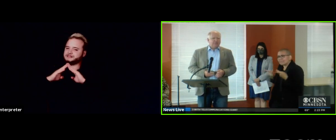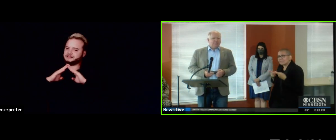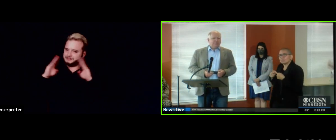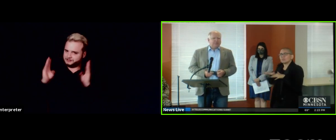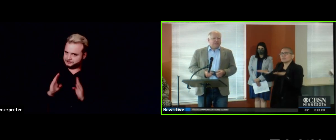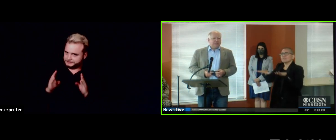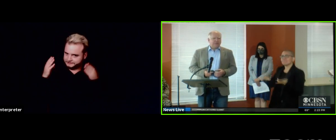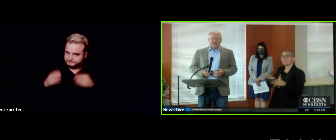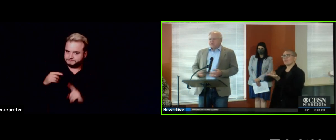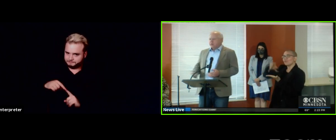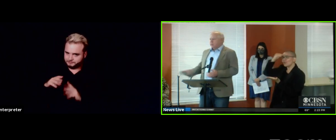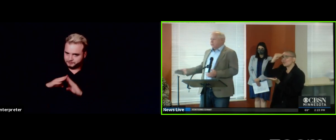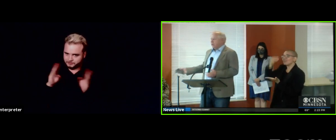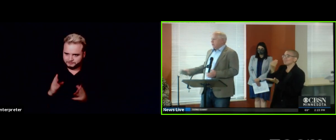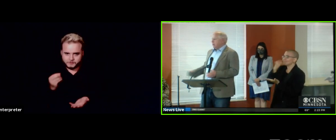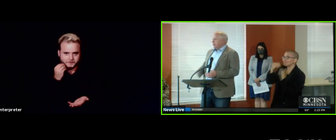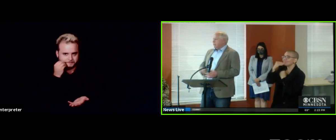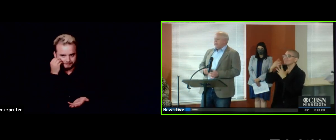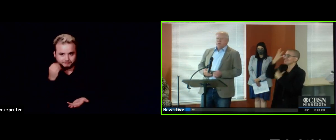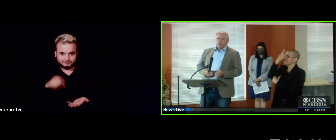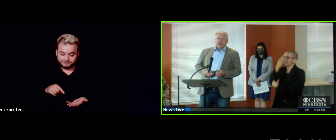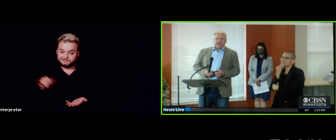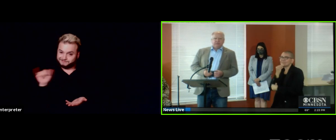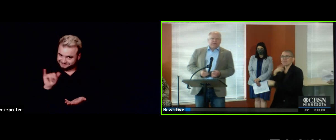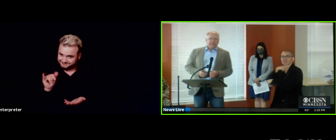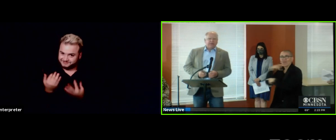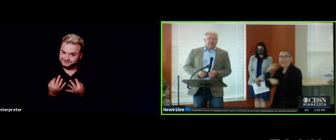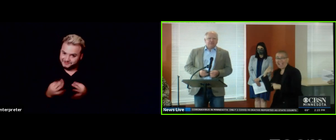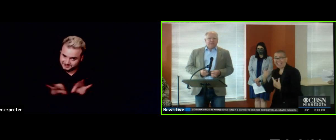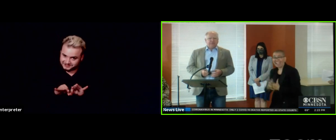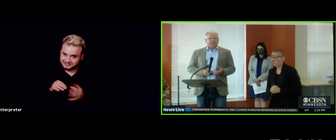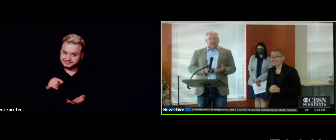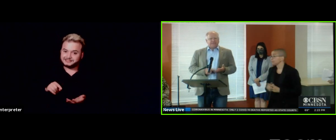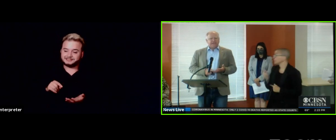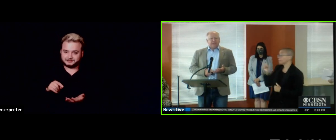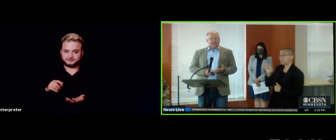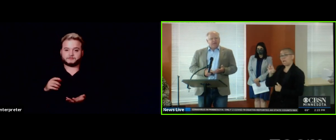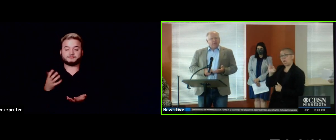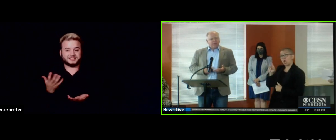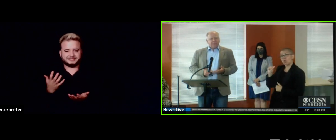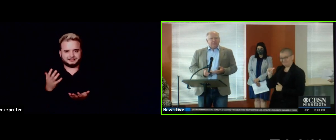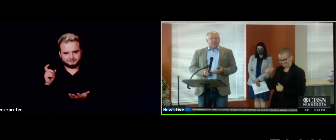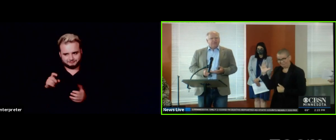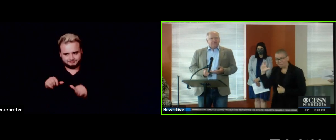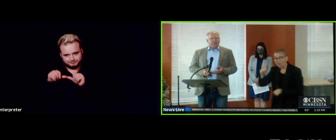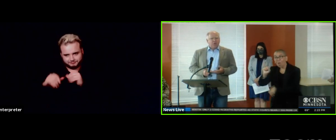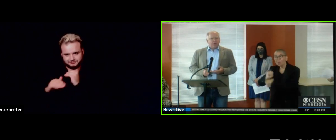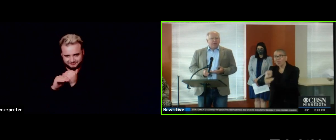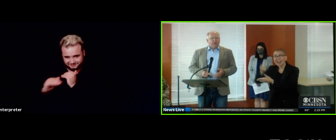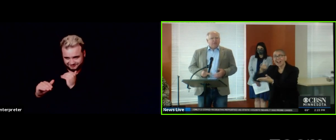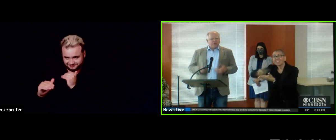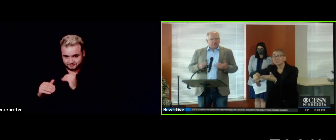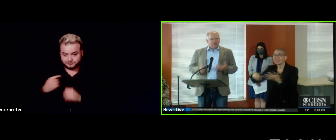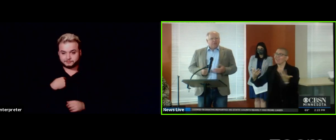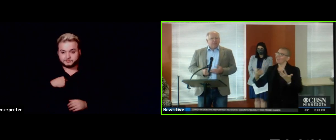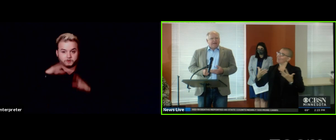people are stable, and as you heard with Erica, can get back to work next week and make sure she's able to do that safely. As we keep those businesses open, we start to move back to